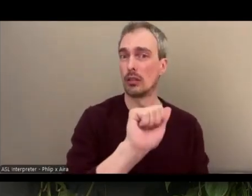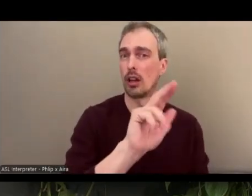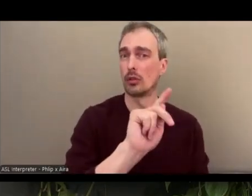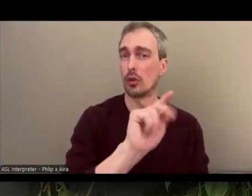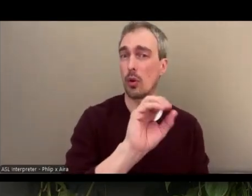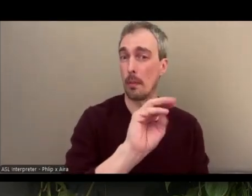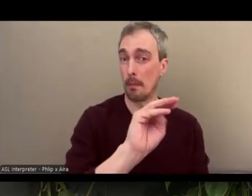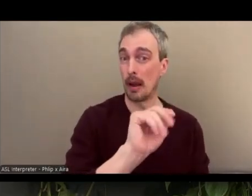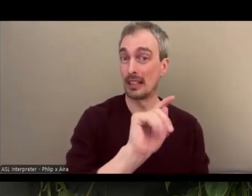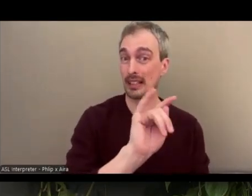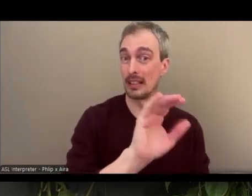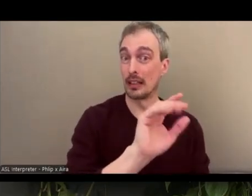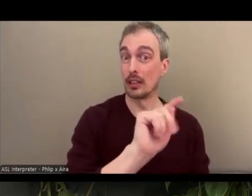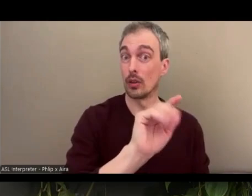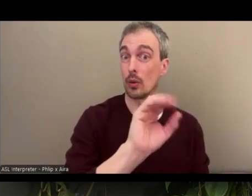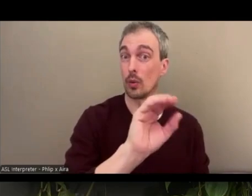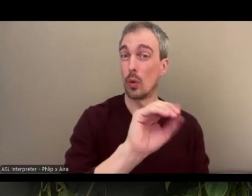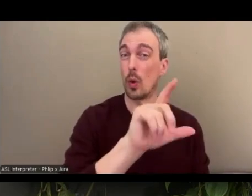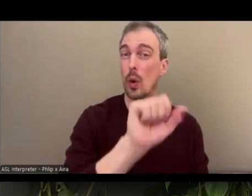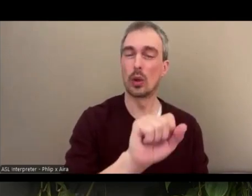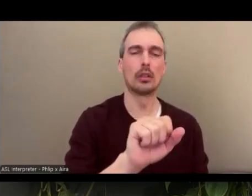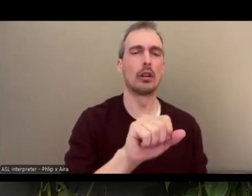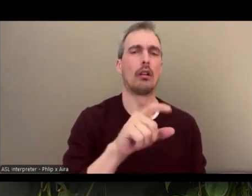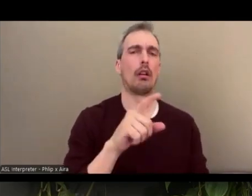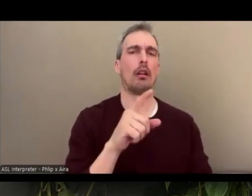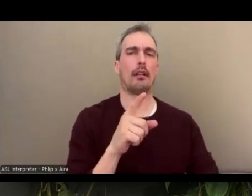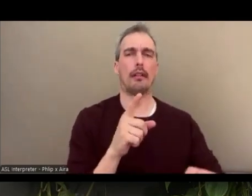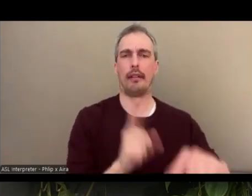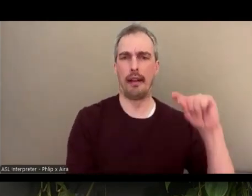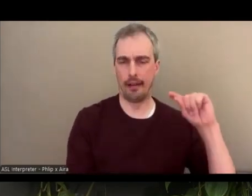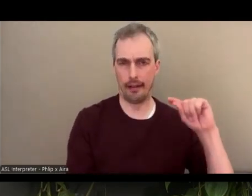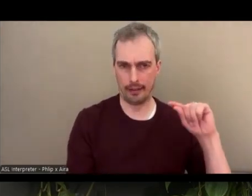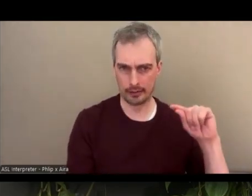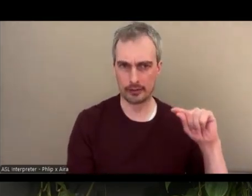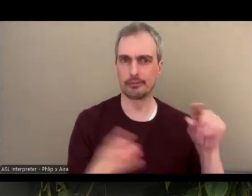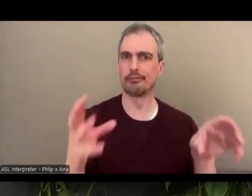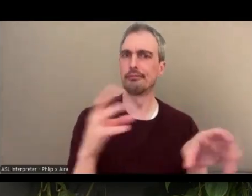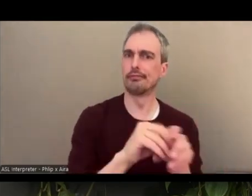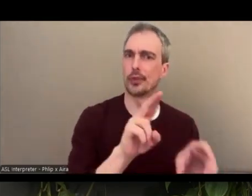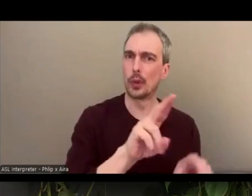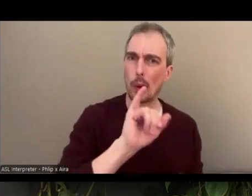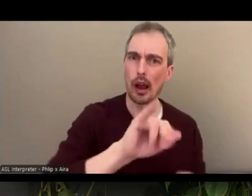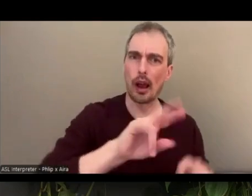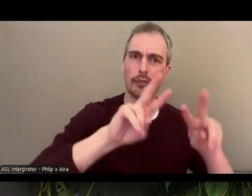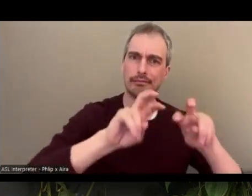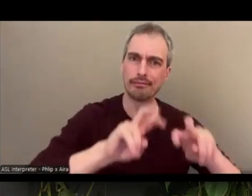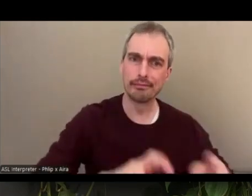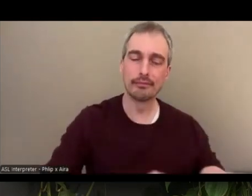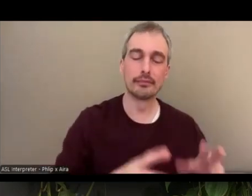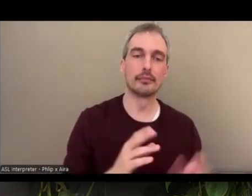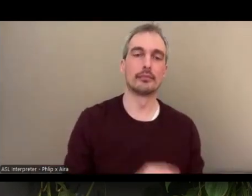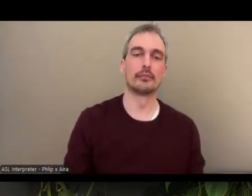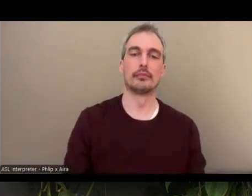And as an industry, we put a lot of faith into automatic tools, including scanners and linters, that apply rulesets to websites